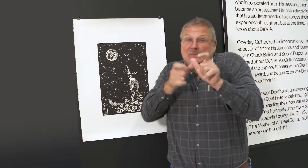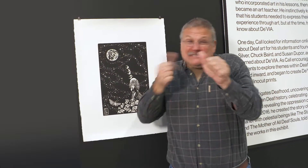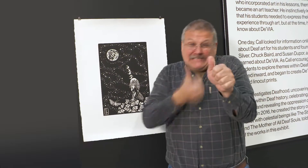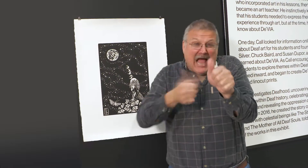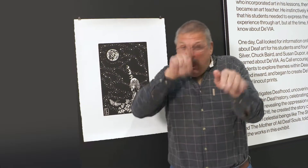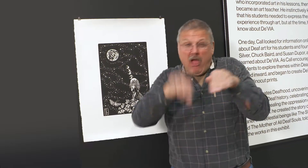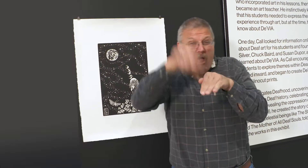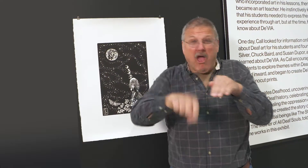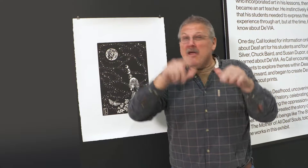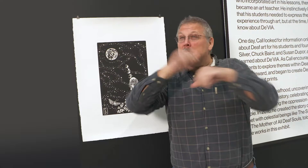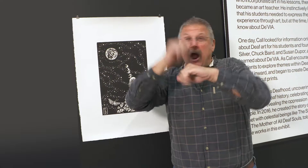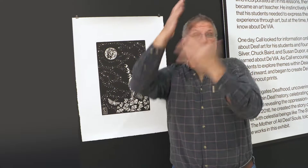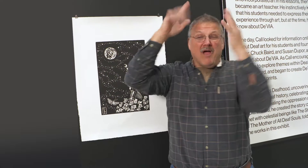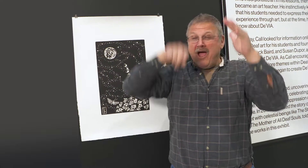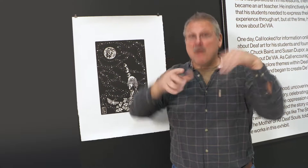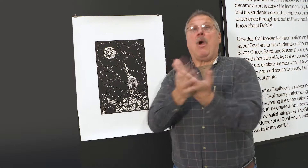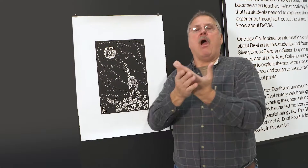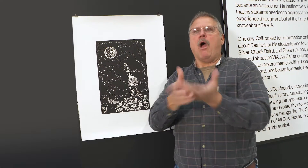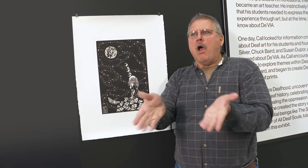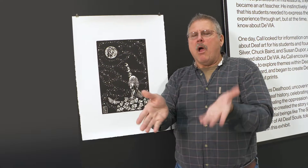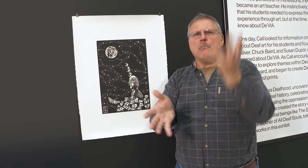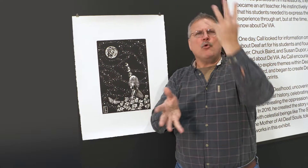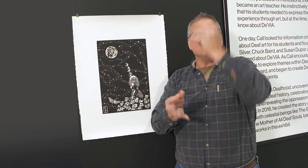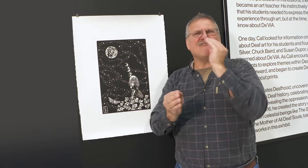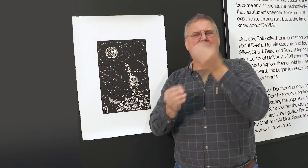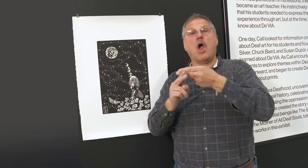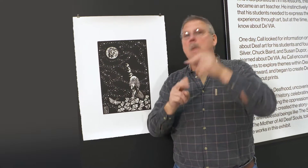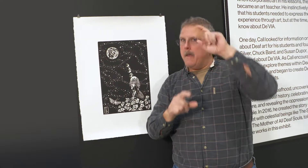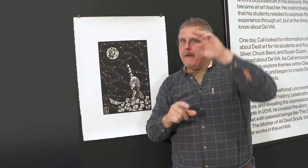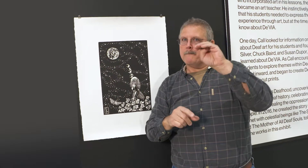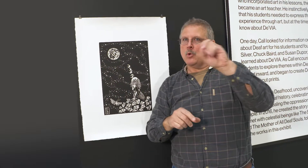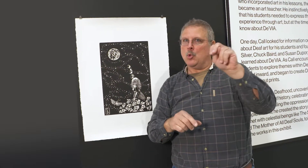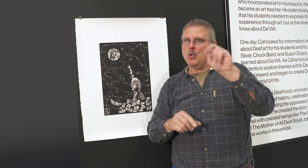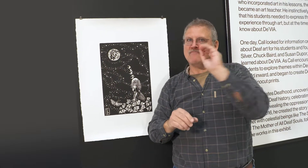so Luna chased the moth over hills and through trees until they arrived at a field